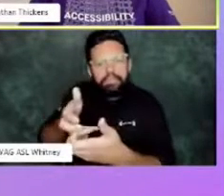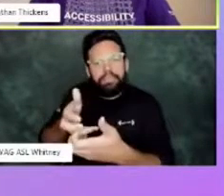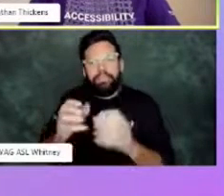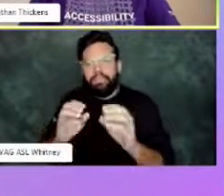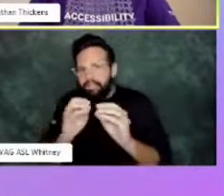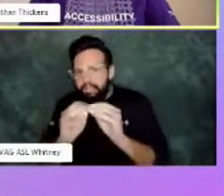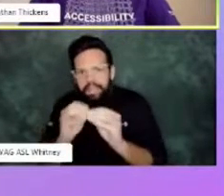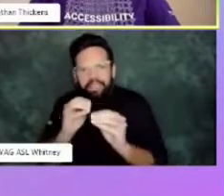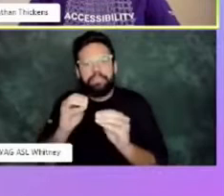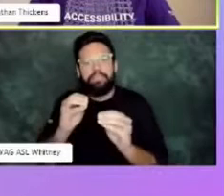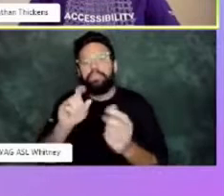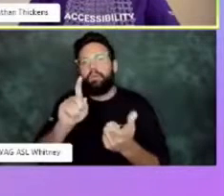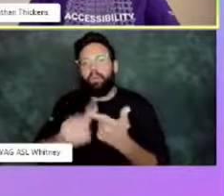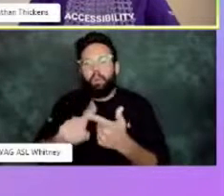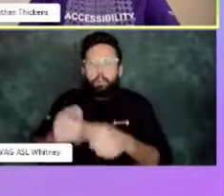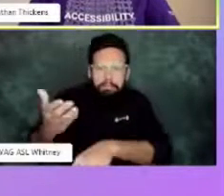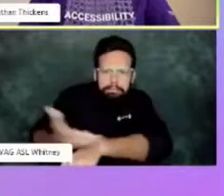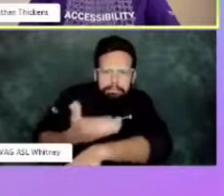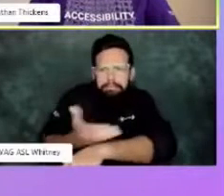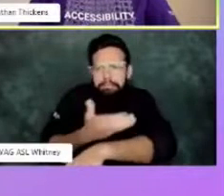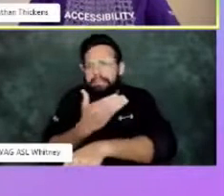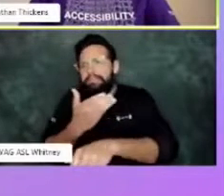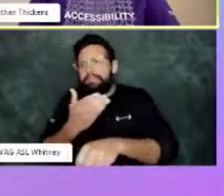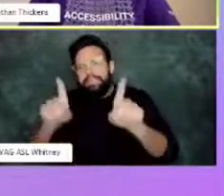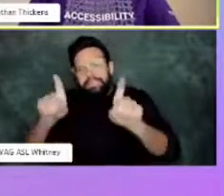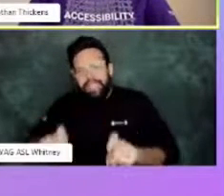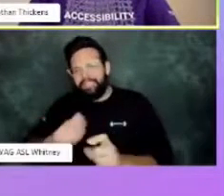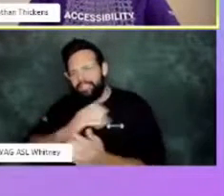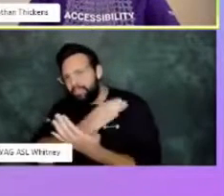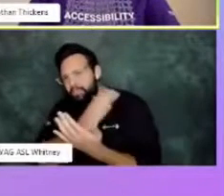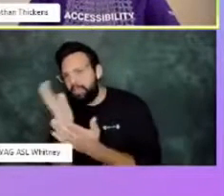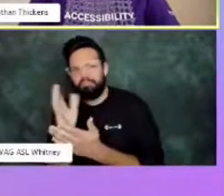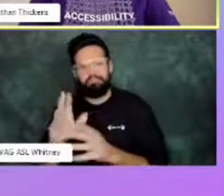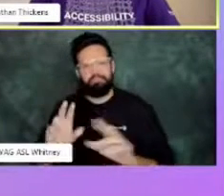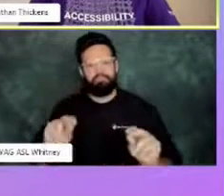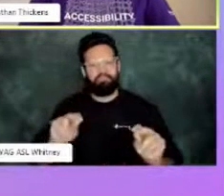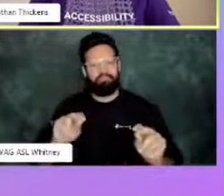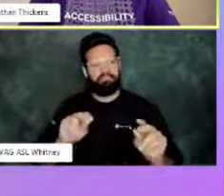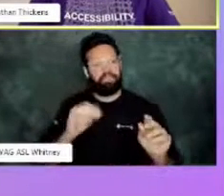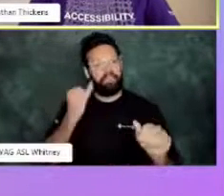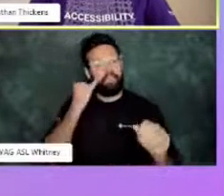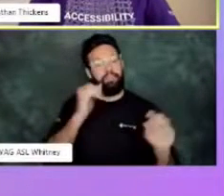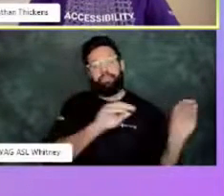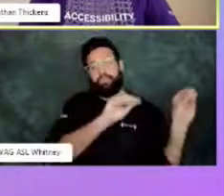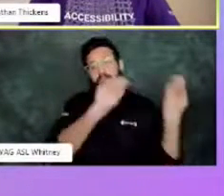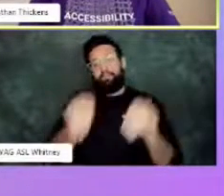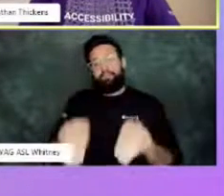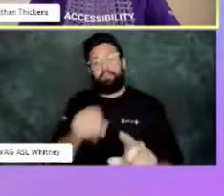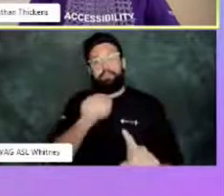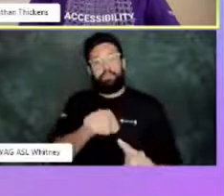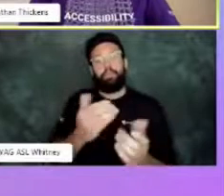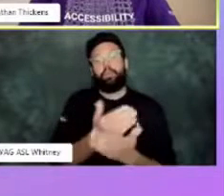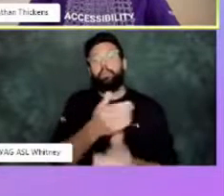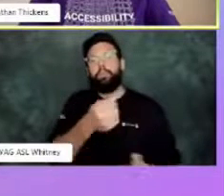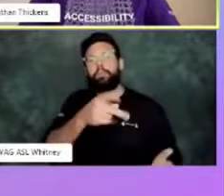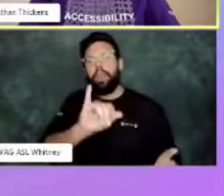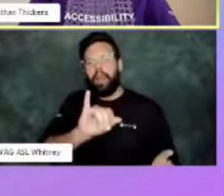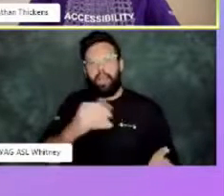or a meticulously maintained test suite. Adding a Watcher to your existing end-to-end tests gets you accessibility results from every single page